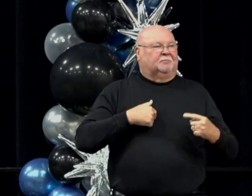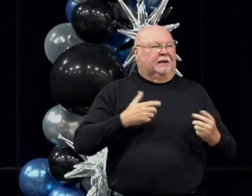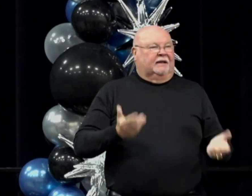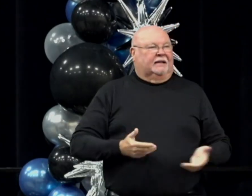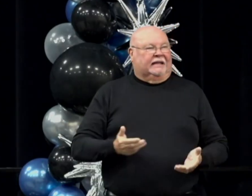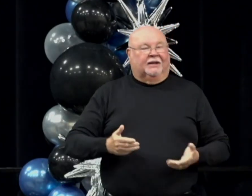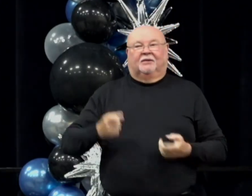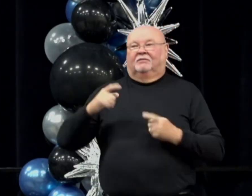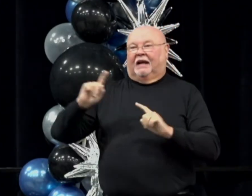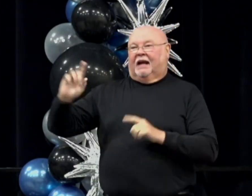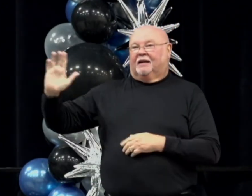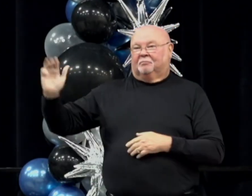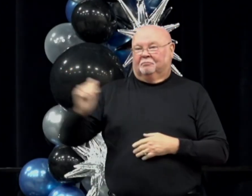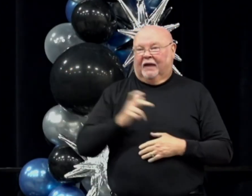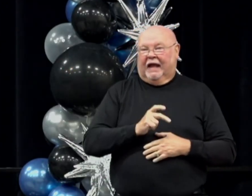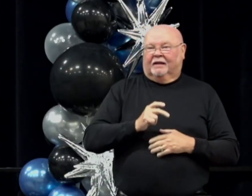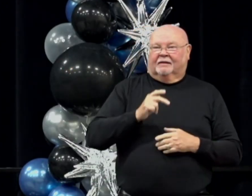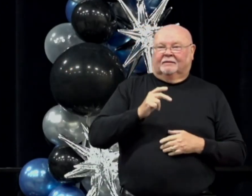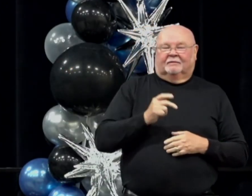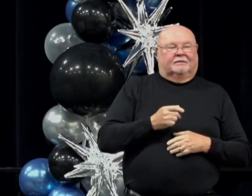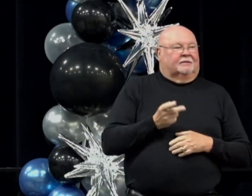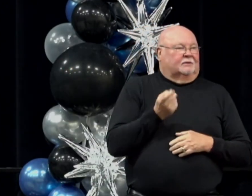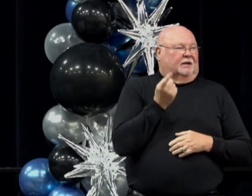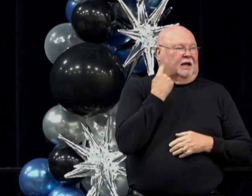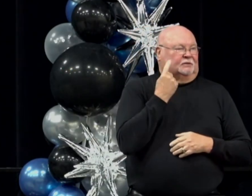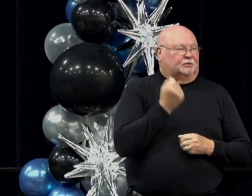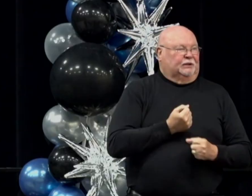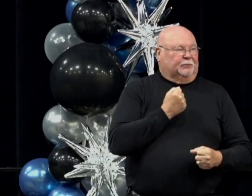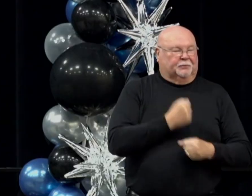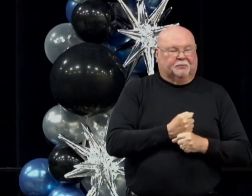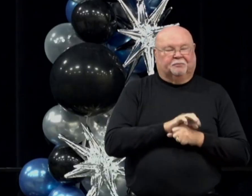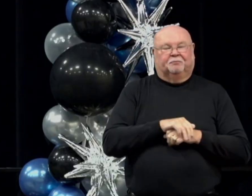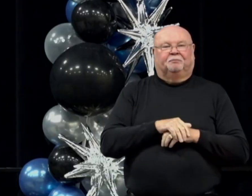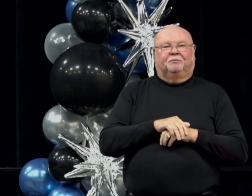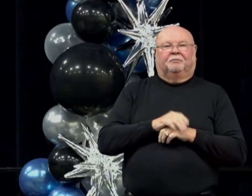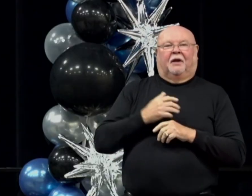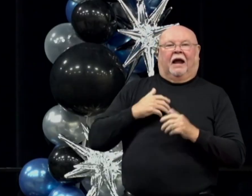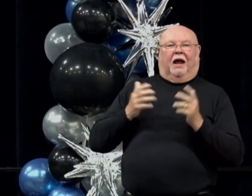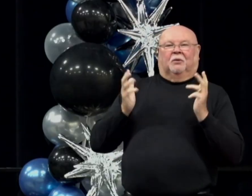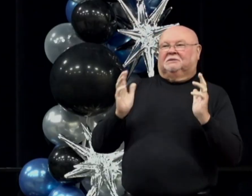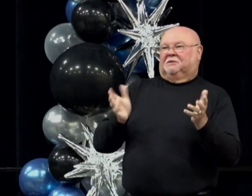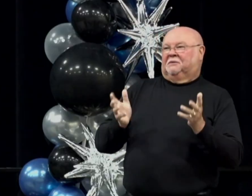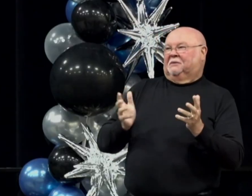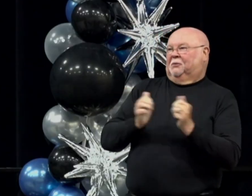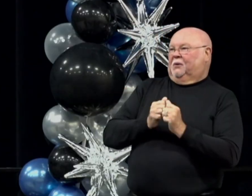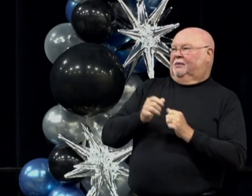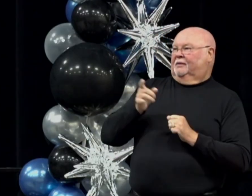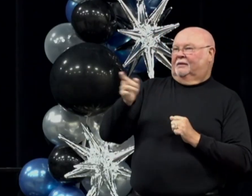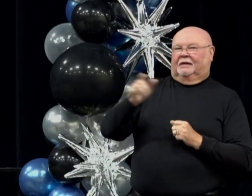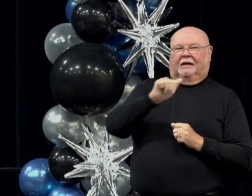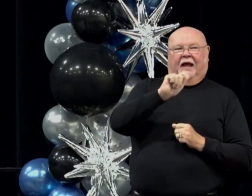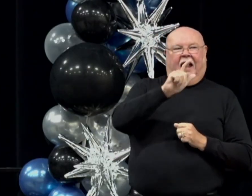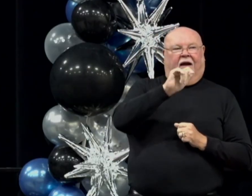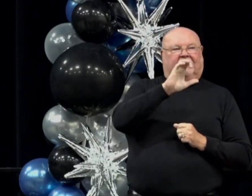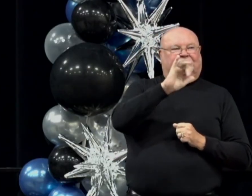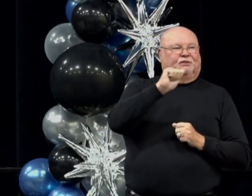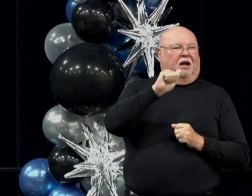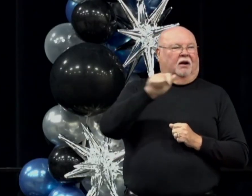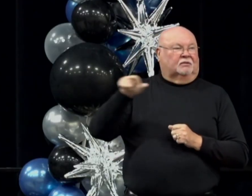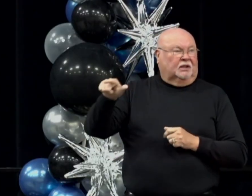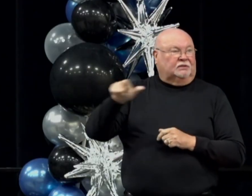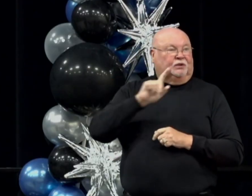since I've been back here, but finally I moved back last year. I was talking with Alicia,